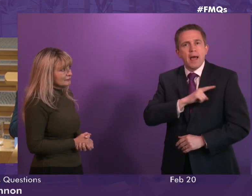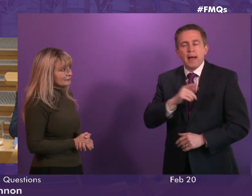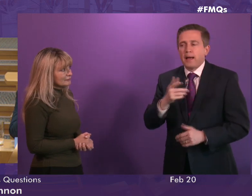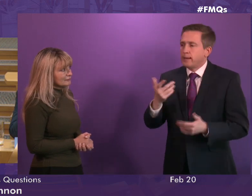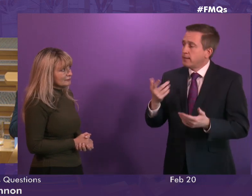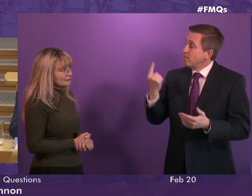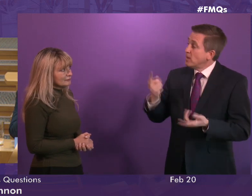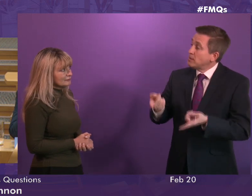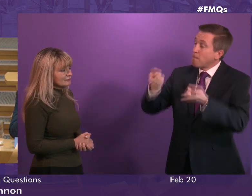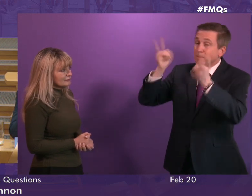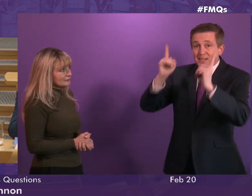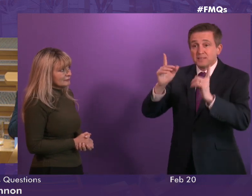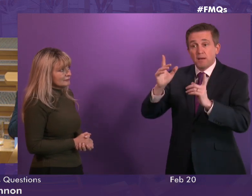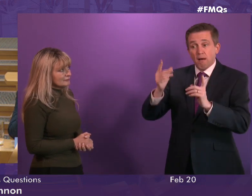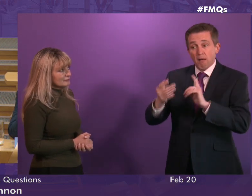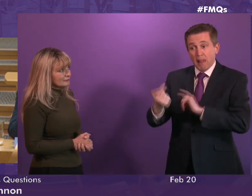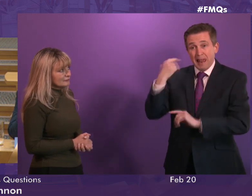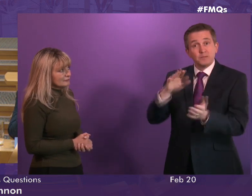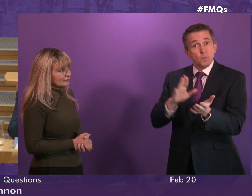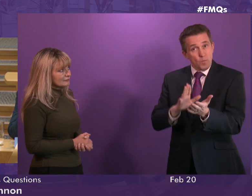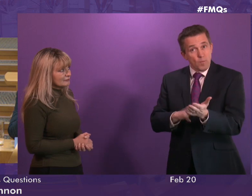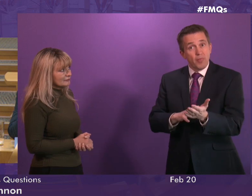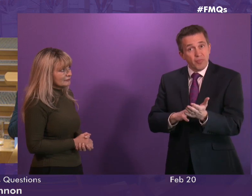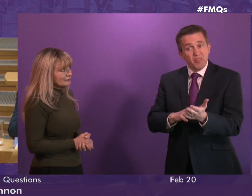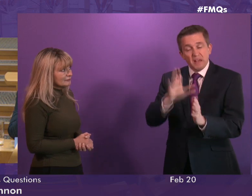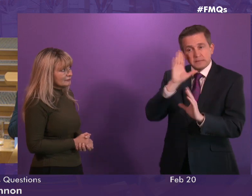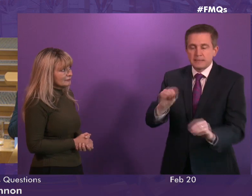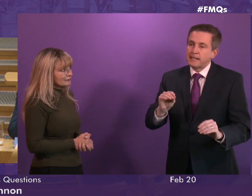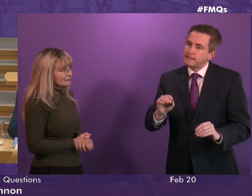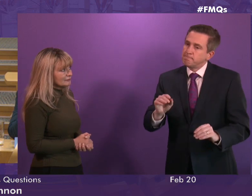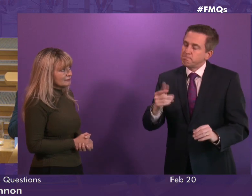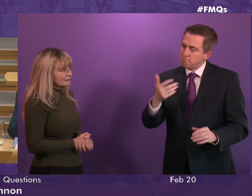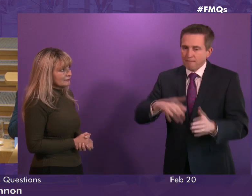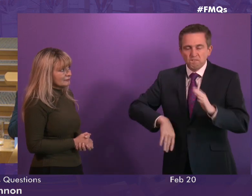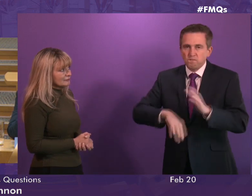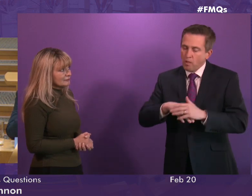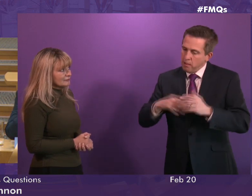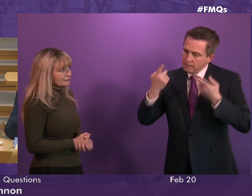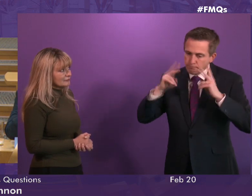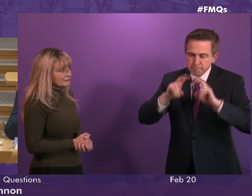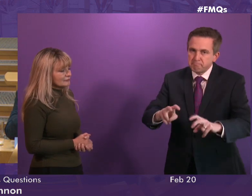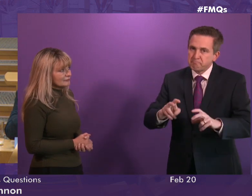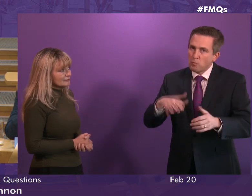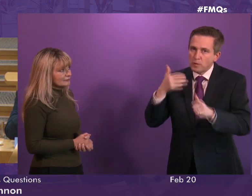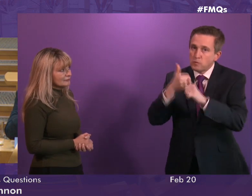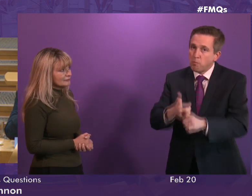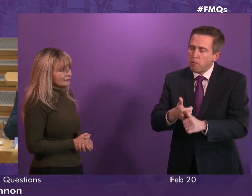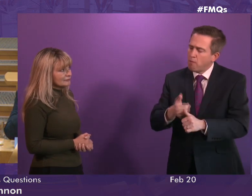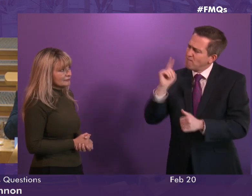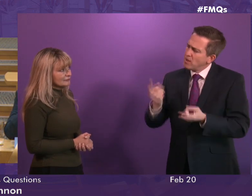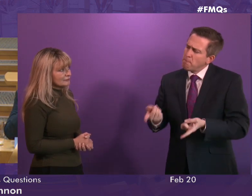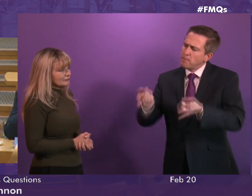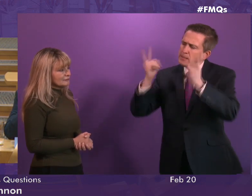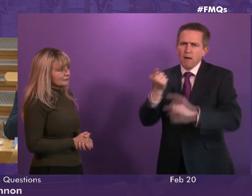First Minister told the chamber last month that that injustice has her full attention.